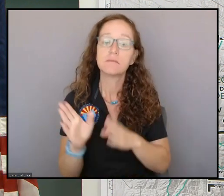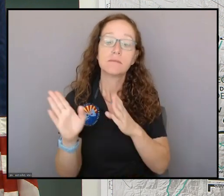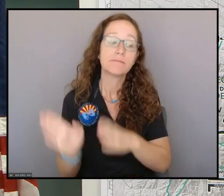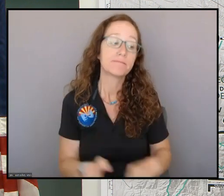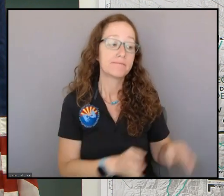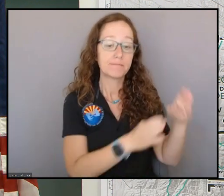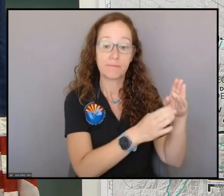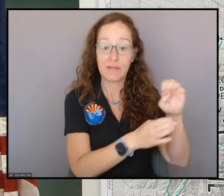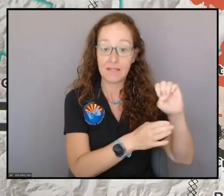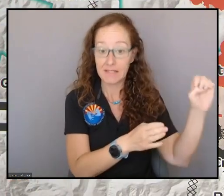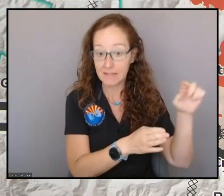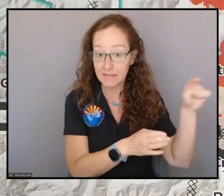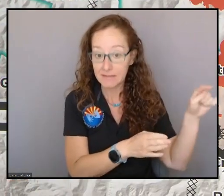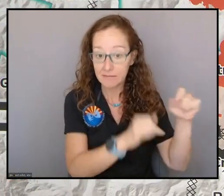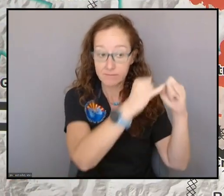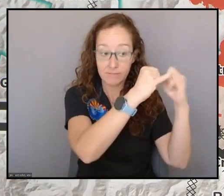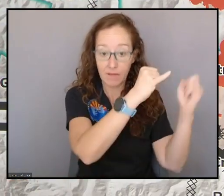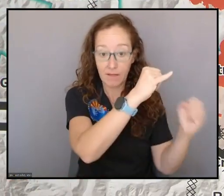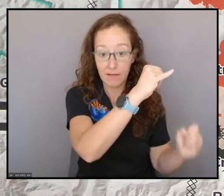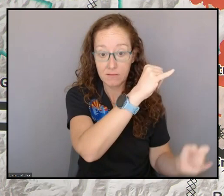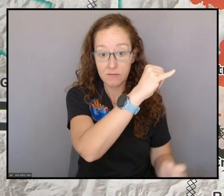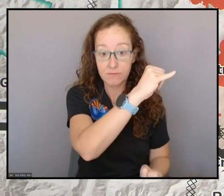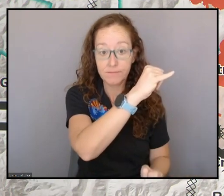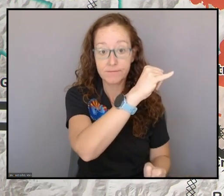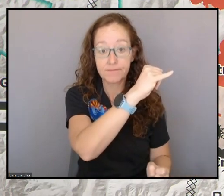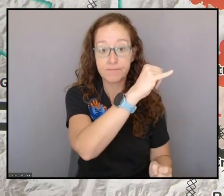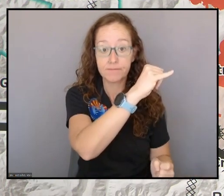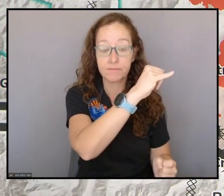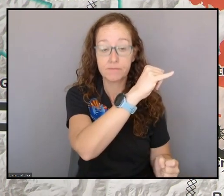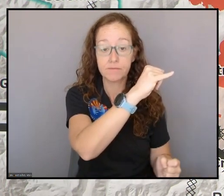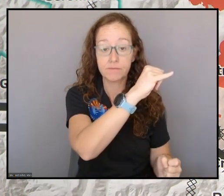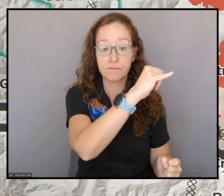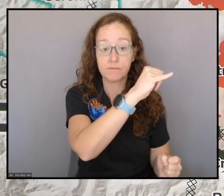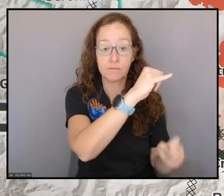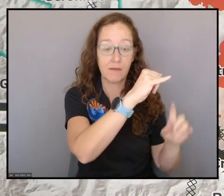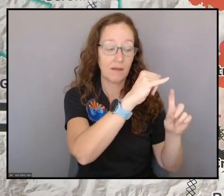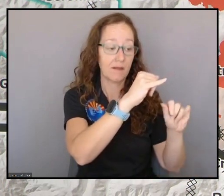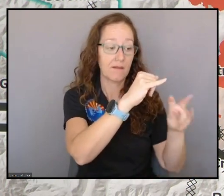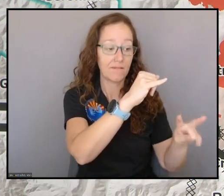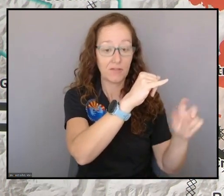edge and coming down Division Alpha Bravo. Continuing to